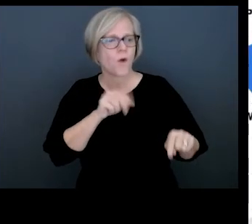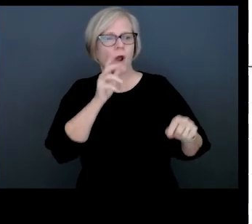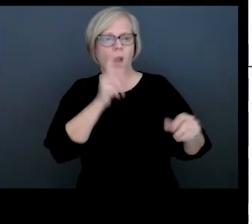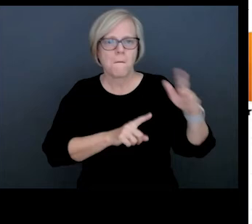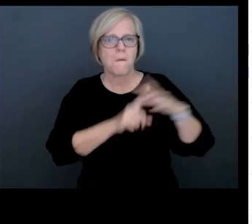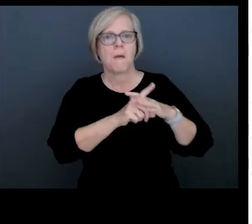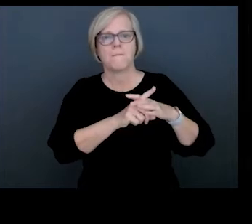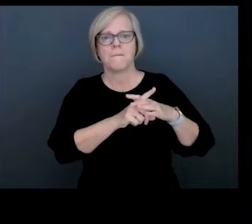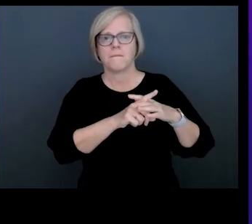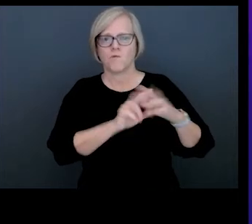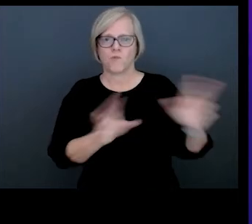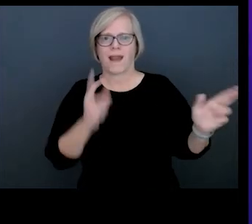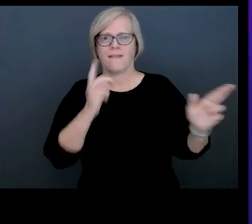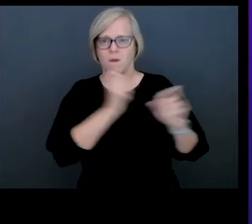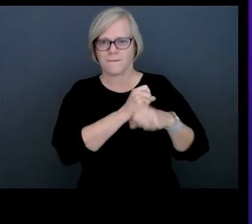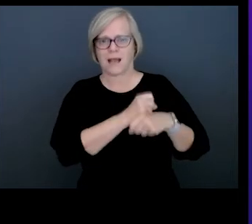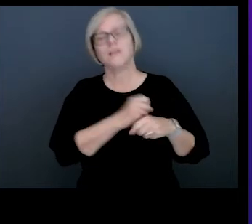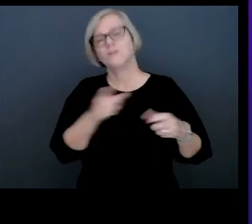So let's take a look at the entire flow here.